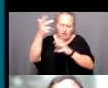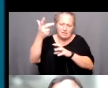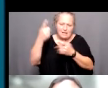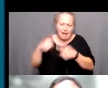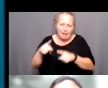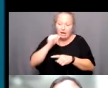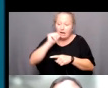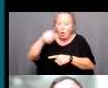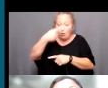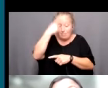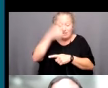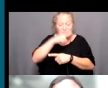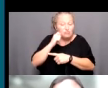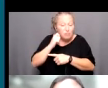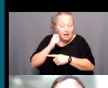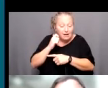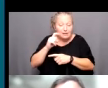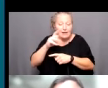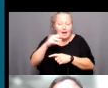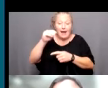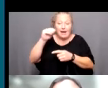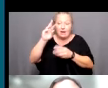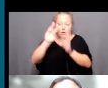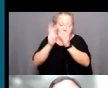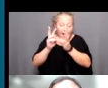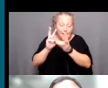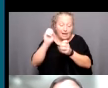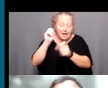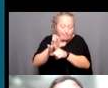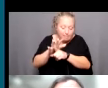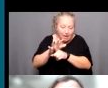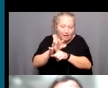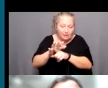drought and other climate impacts. There are worker shortages,